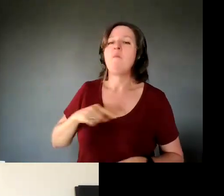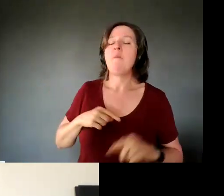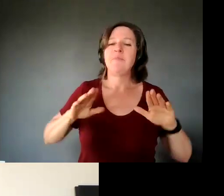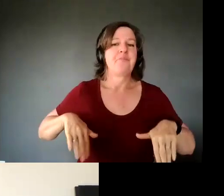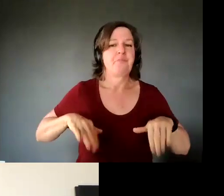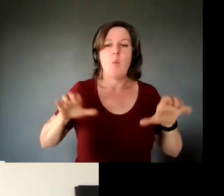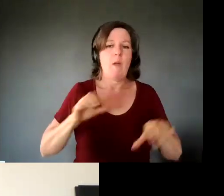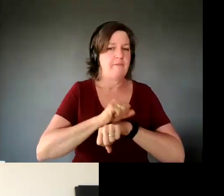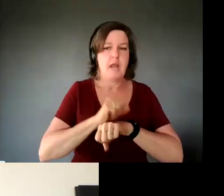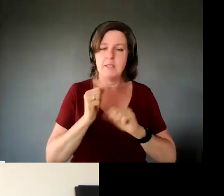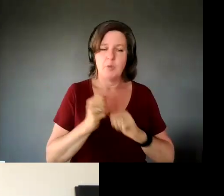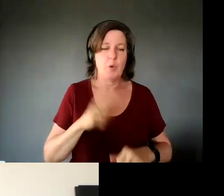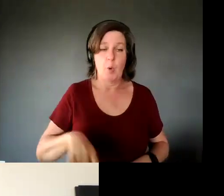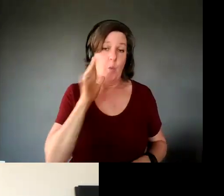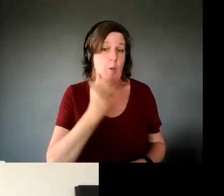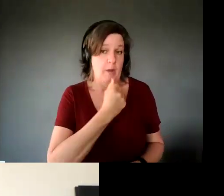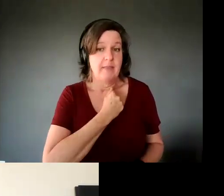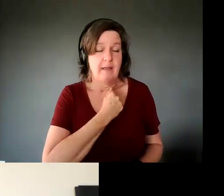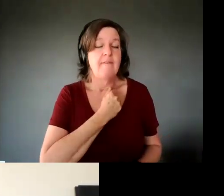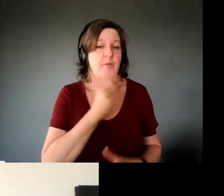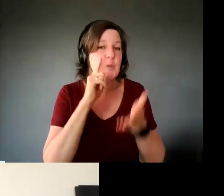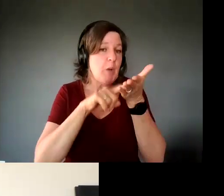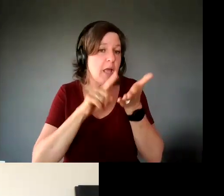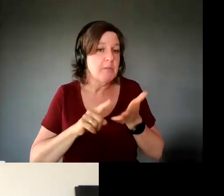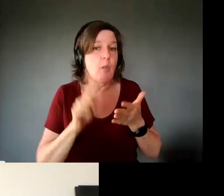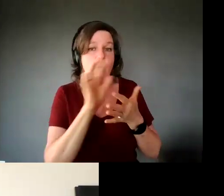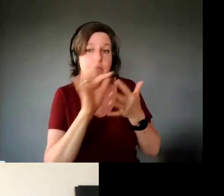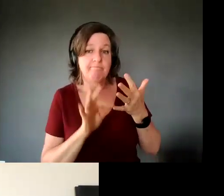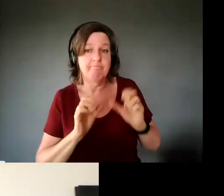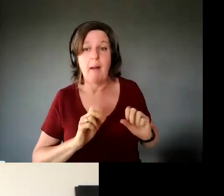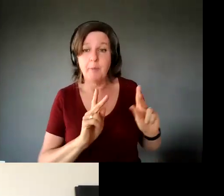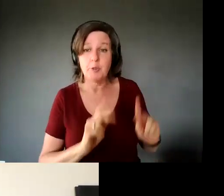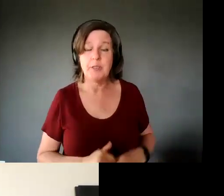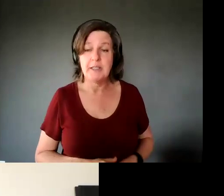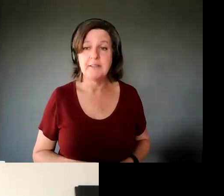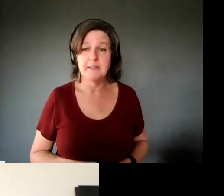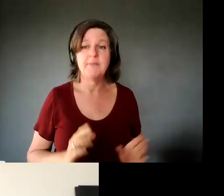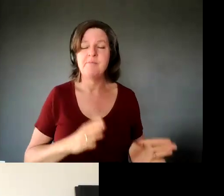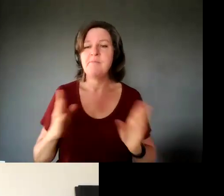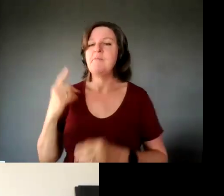I would love to explore opportunities. >> NIKKI POWIS: And somebody did put the